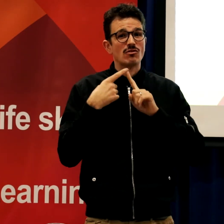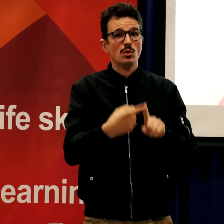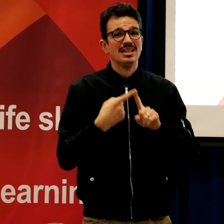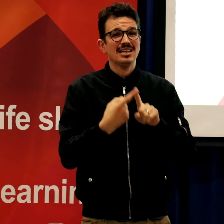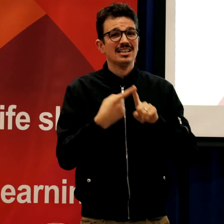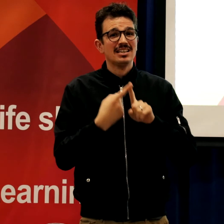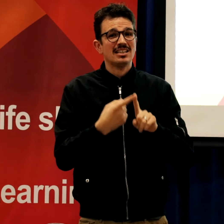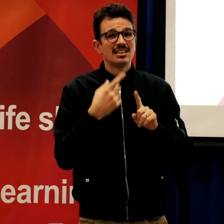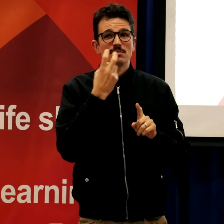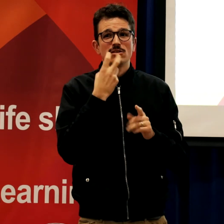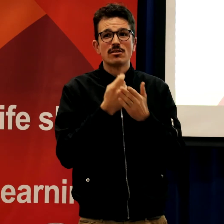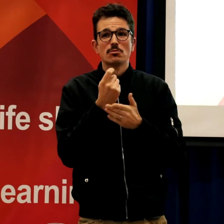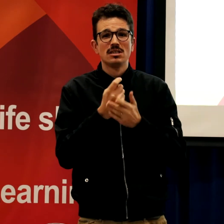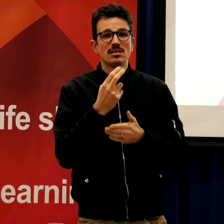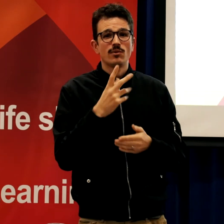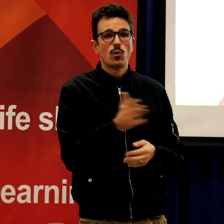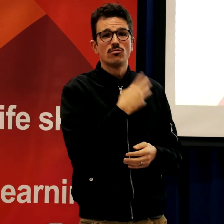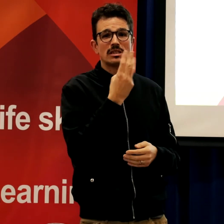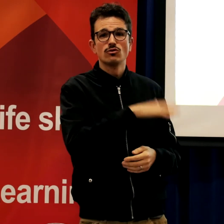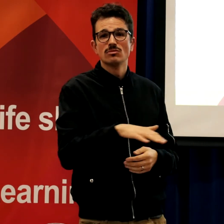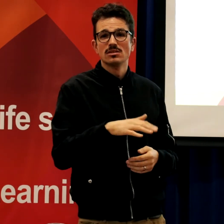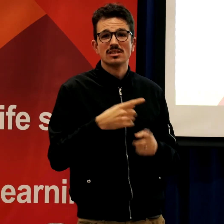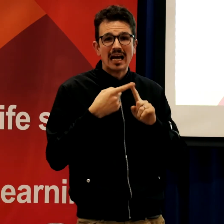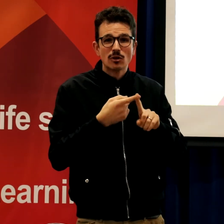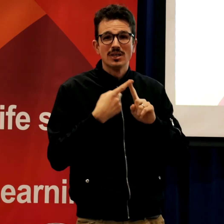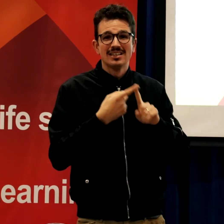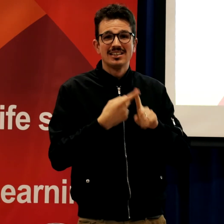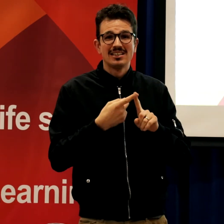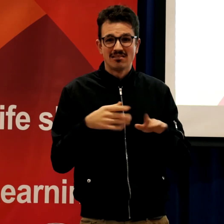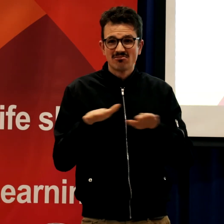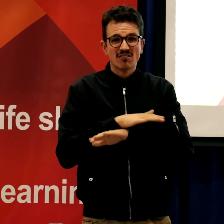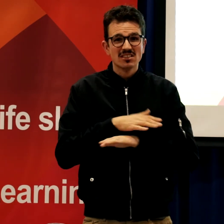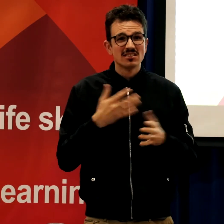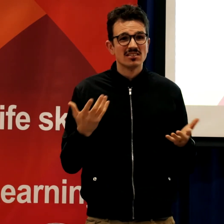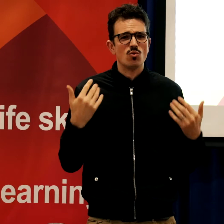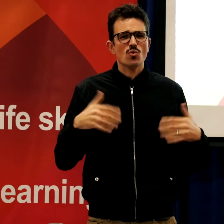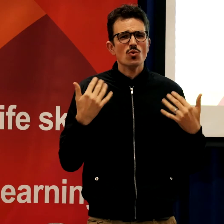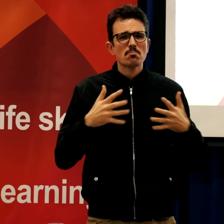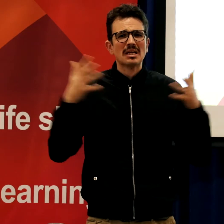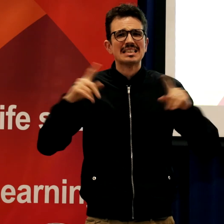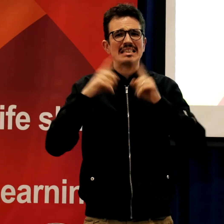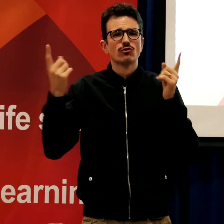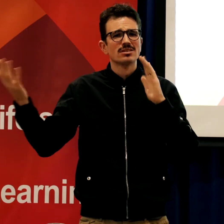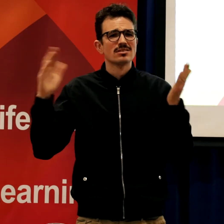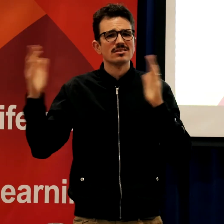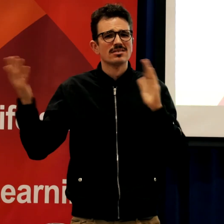we get our speech therapy covered every year for each of our children. That’s a huge difference.